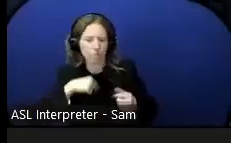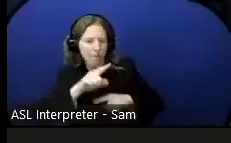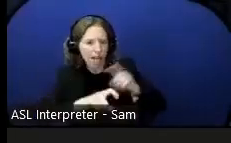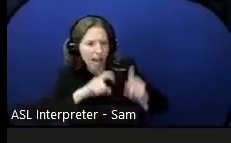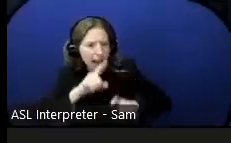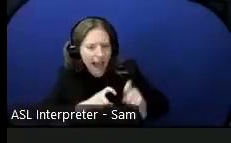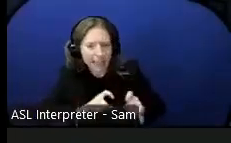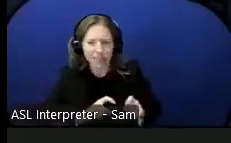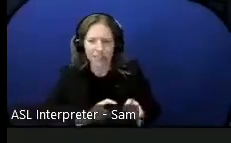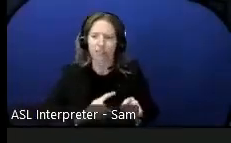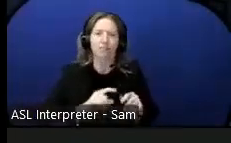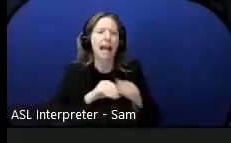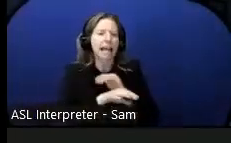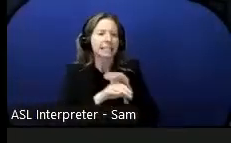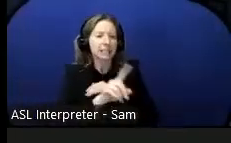versus the least.